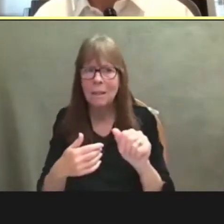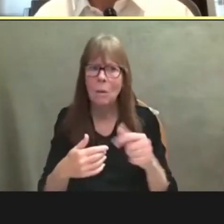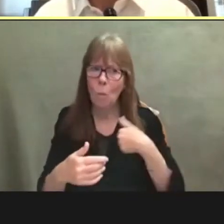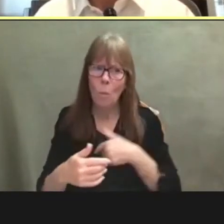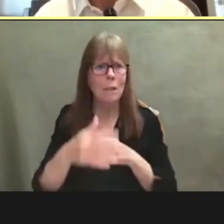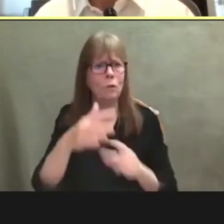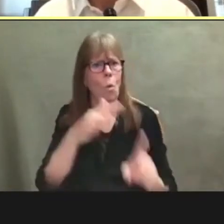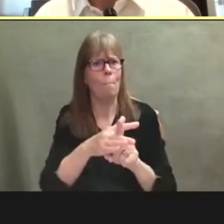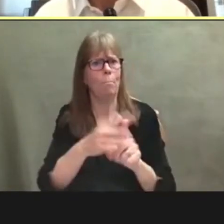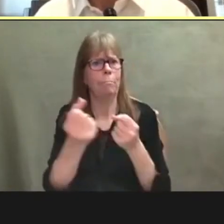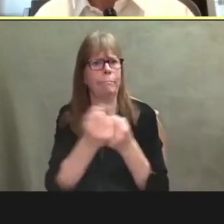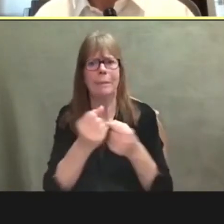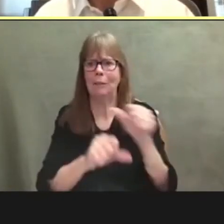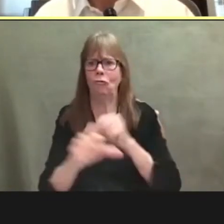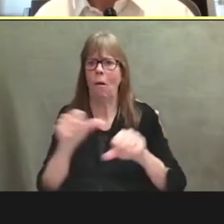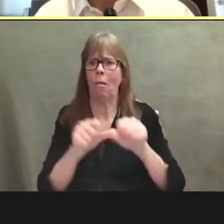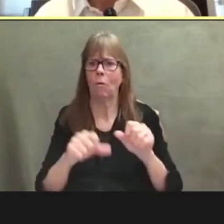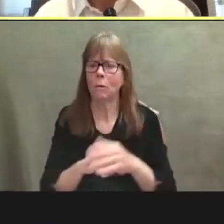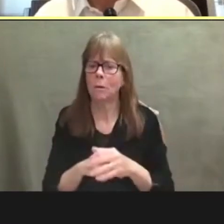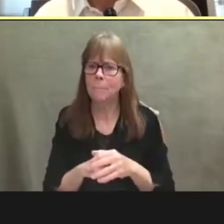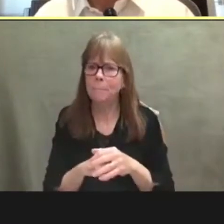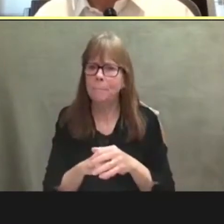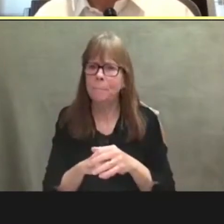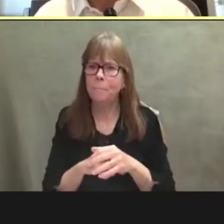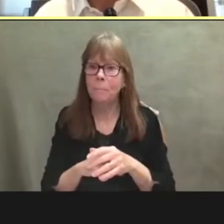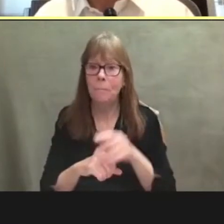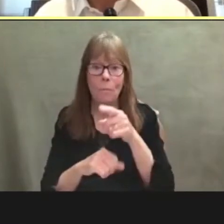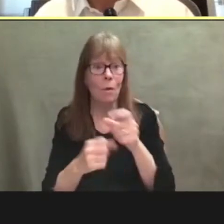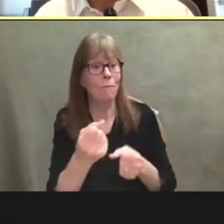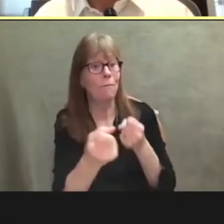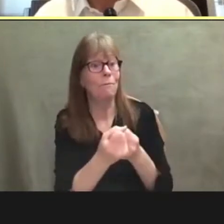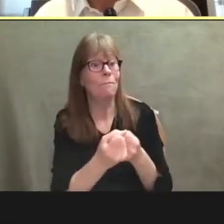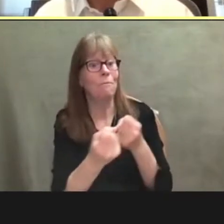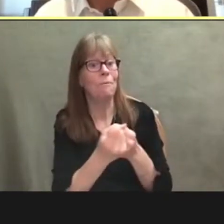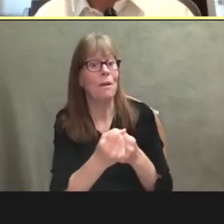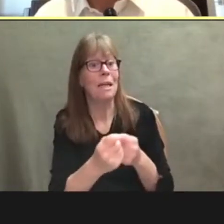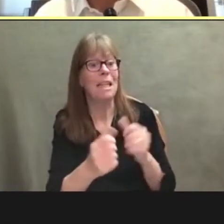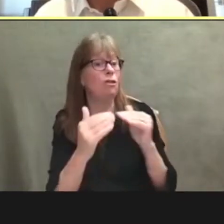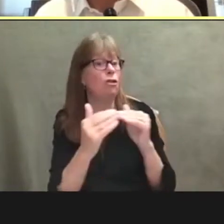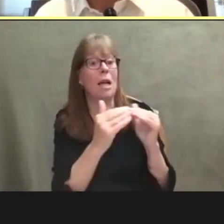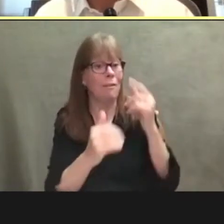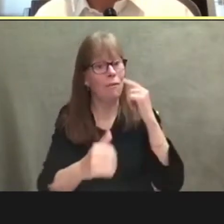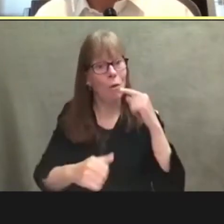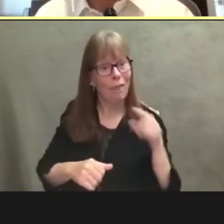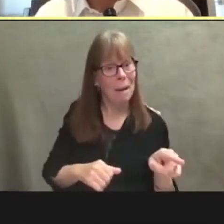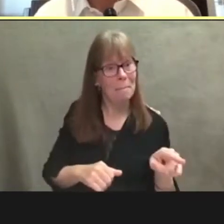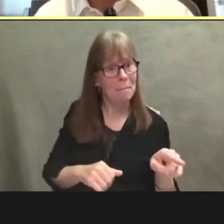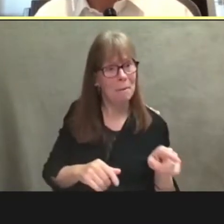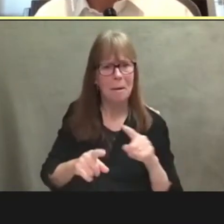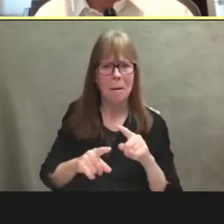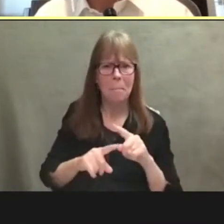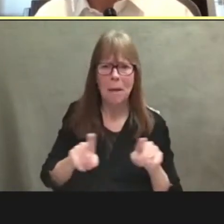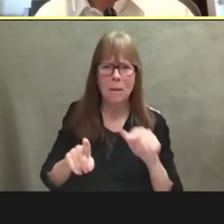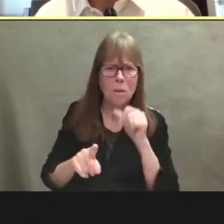“It's not possible to be in favor of justice for some and not be in favor of justice for all people.”